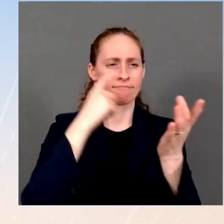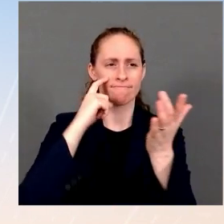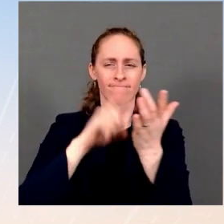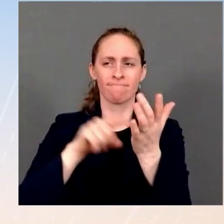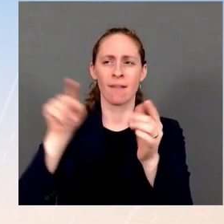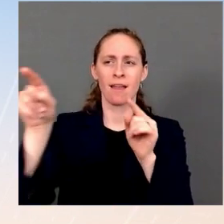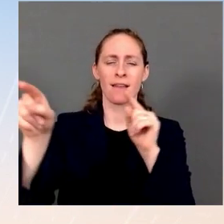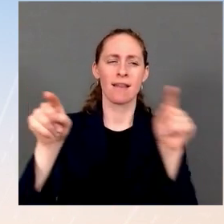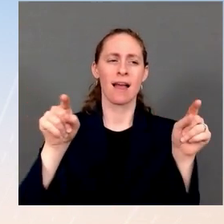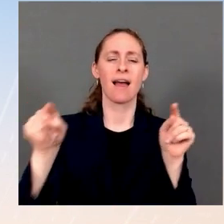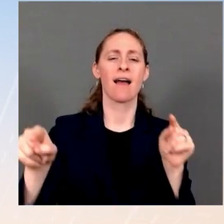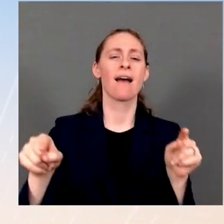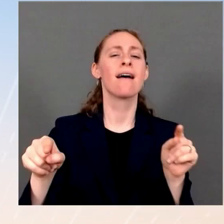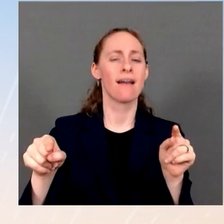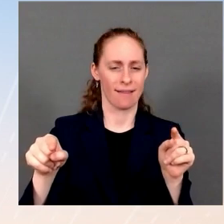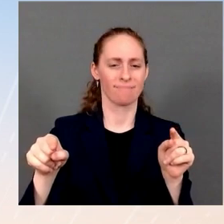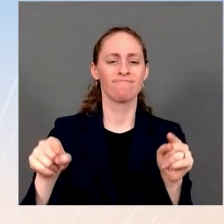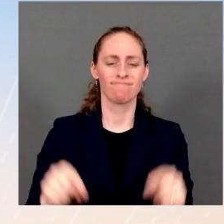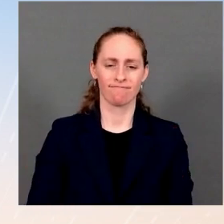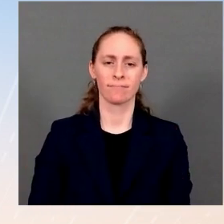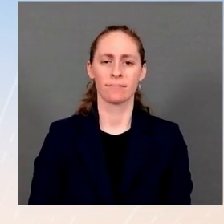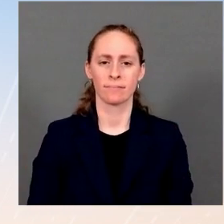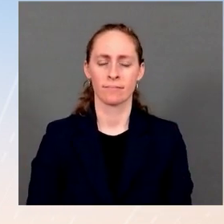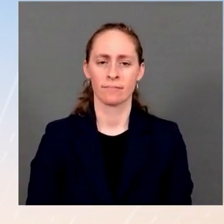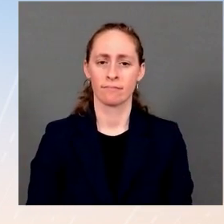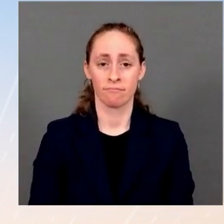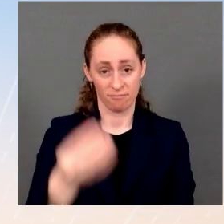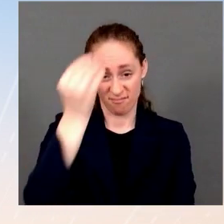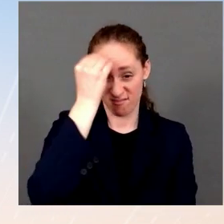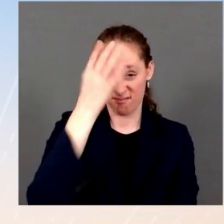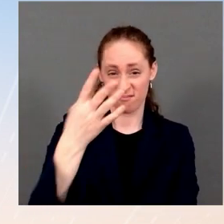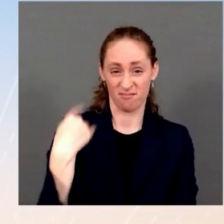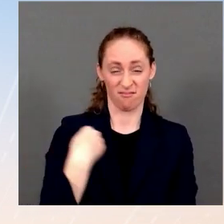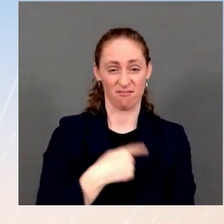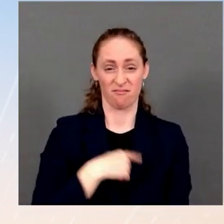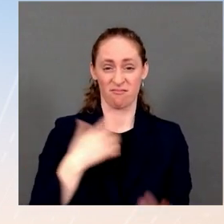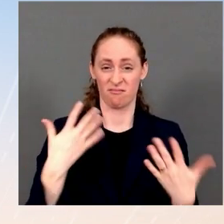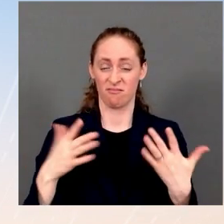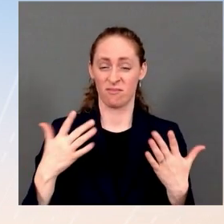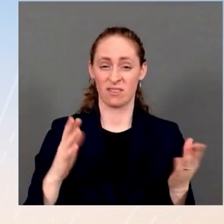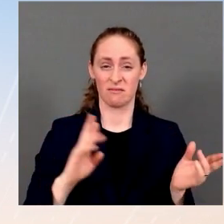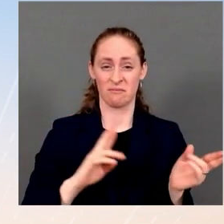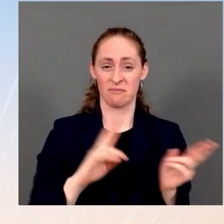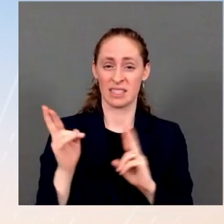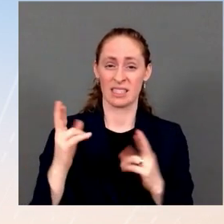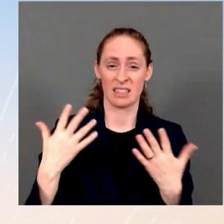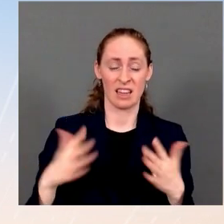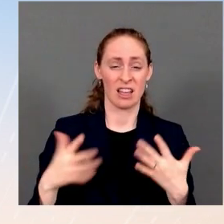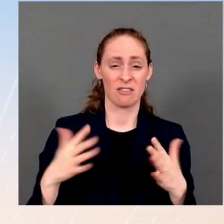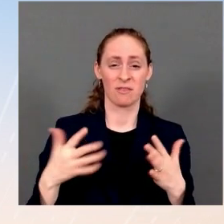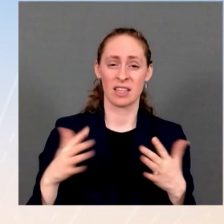out of the air in the form of hydrofluorocarbons avoided. If you look at the oil and gas sector,